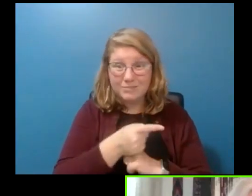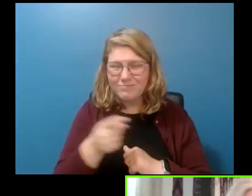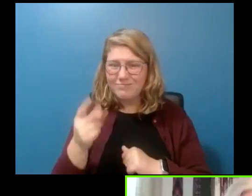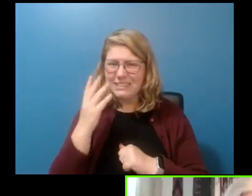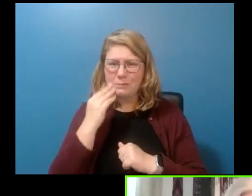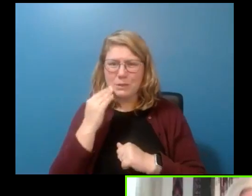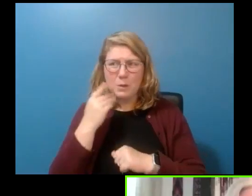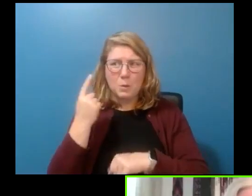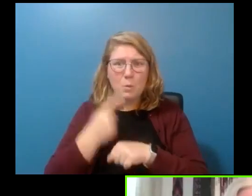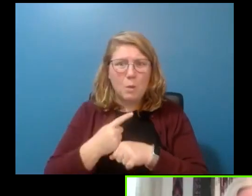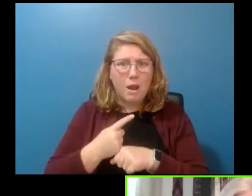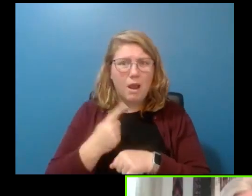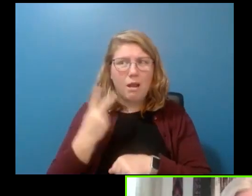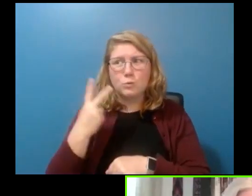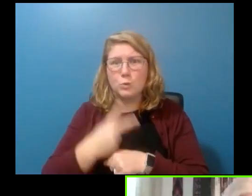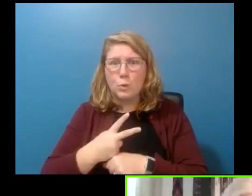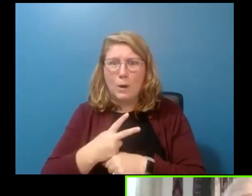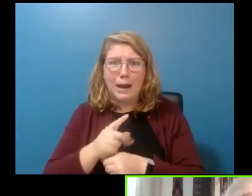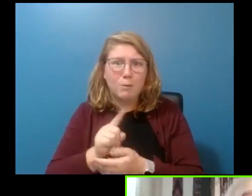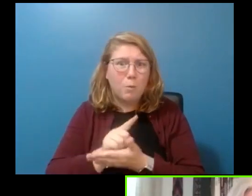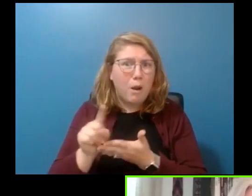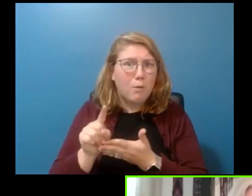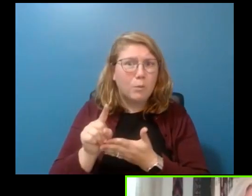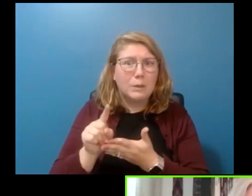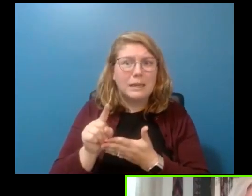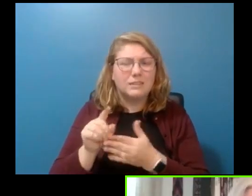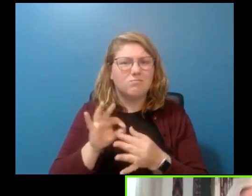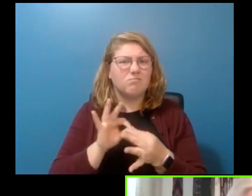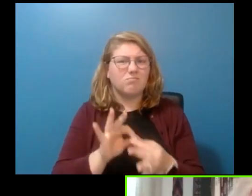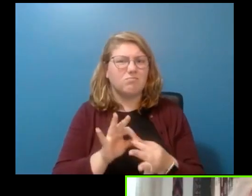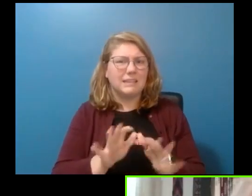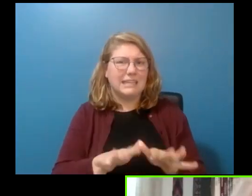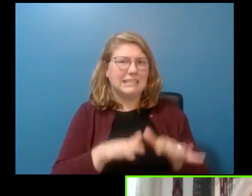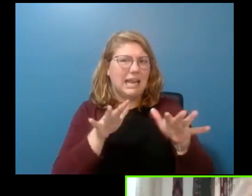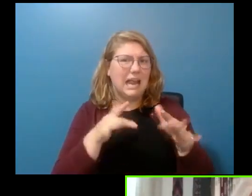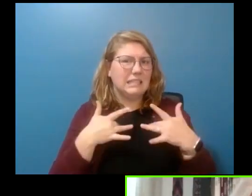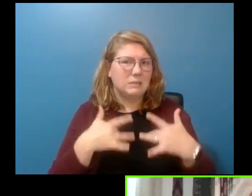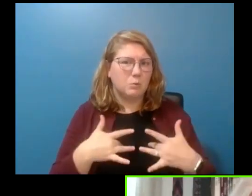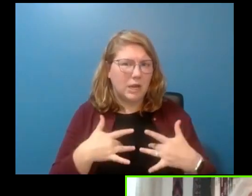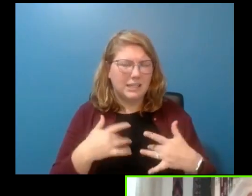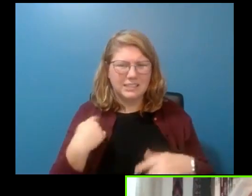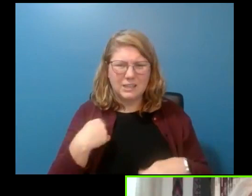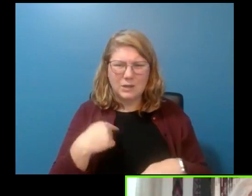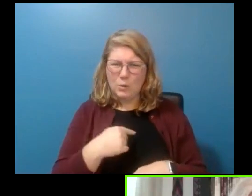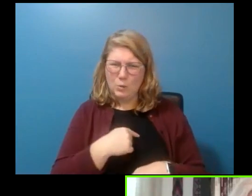symptoms as well. Things like stomach aches, headaches, feeling heart races, those